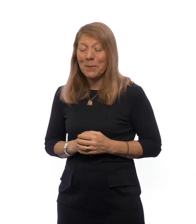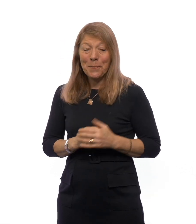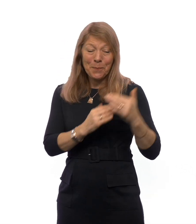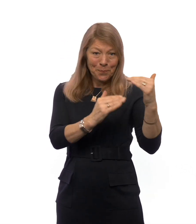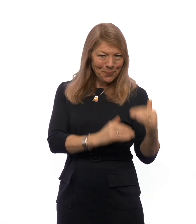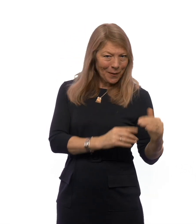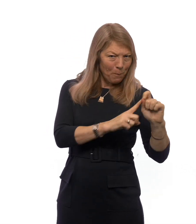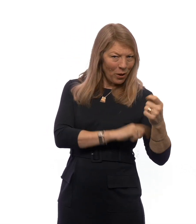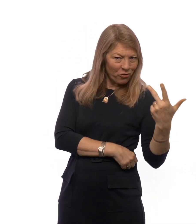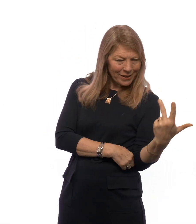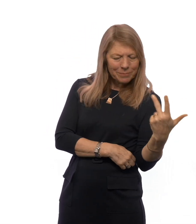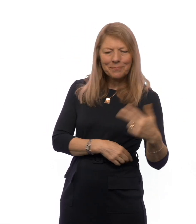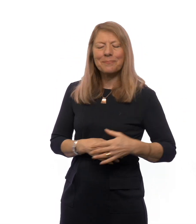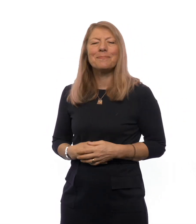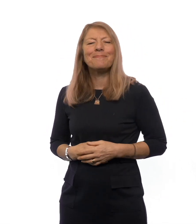3. At present,